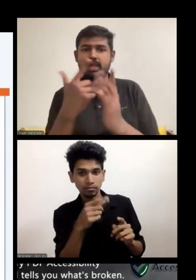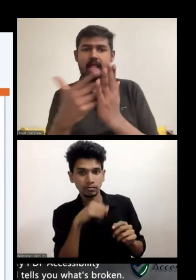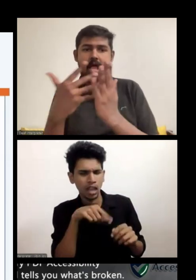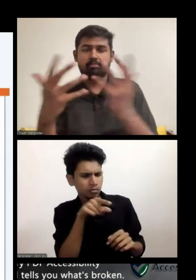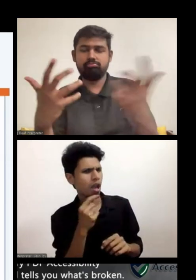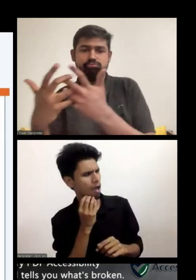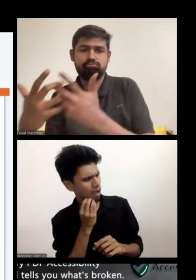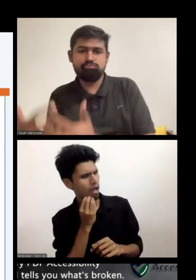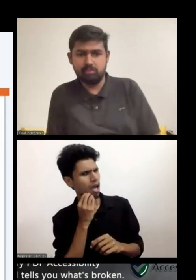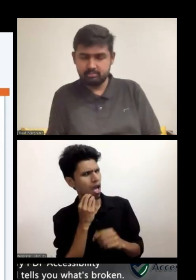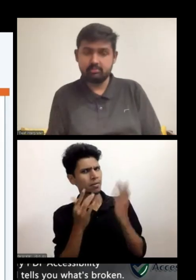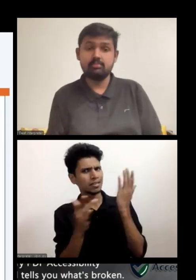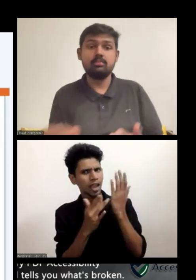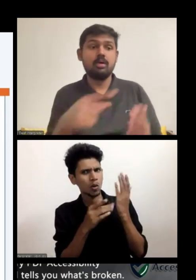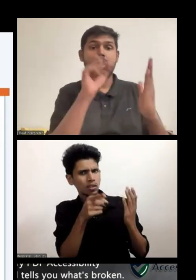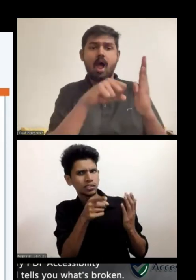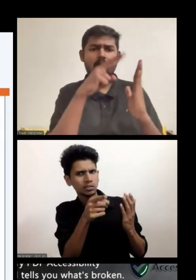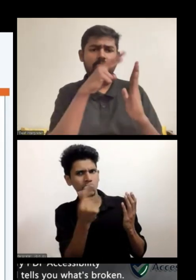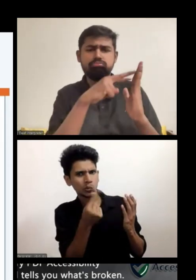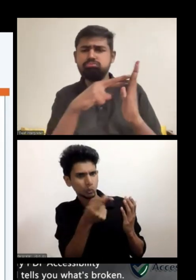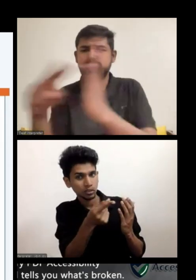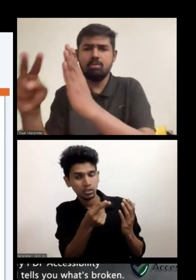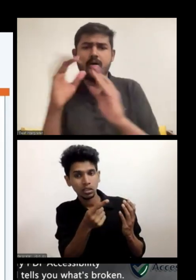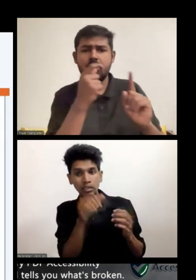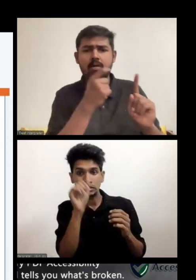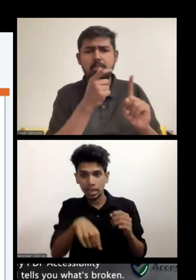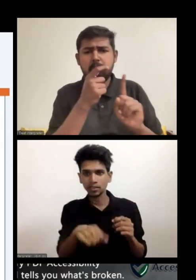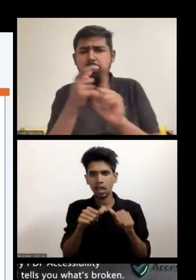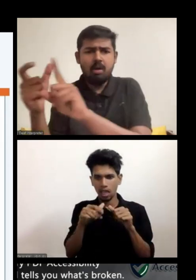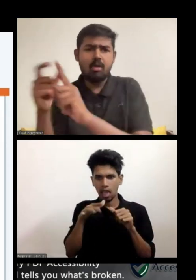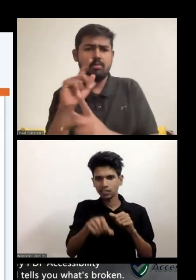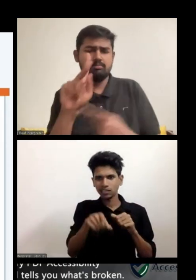we use this kind of technologies we can scale up the accessibility at faster rate.